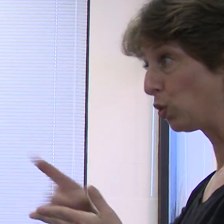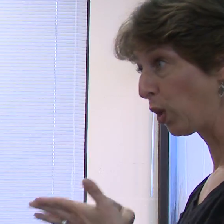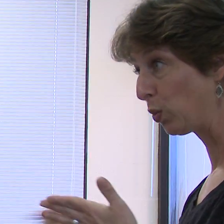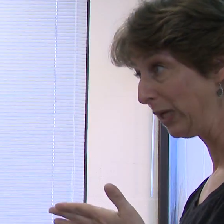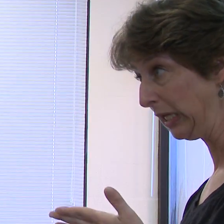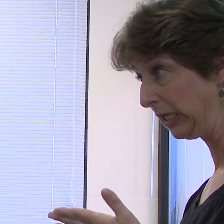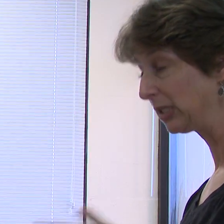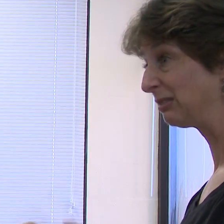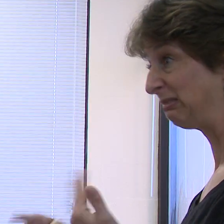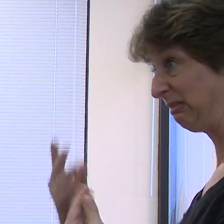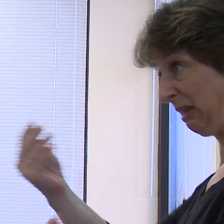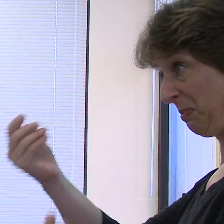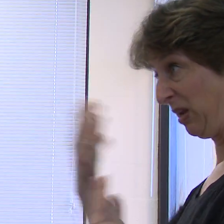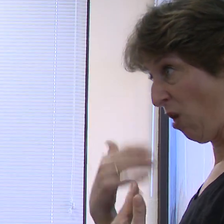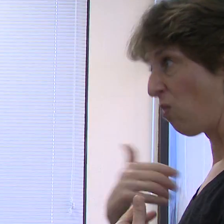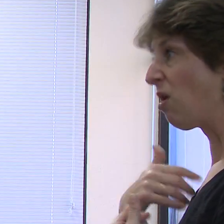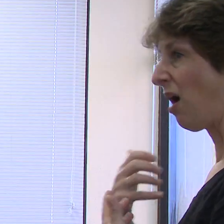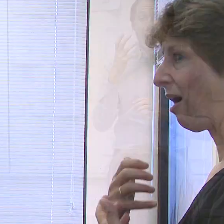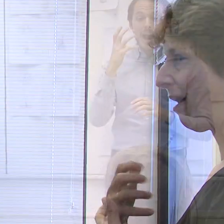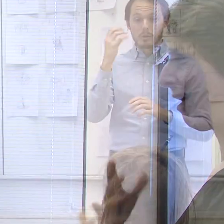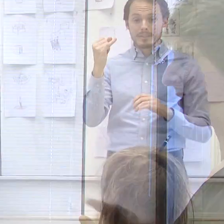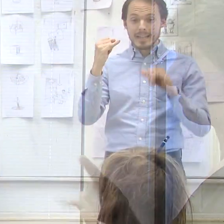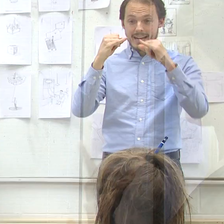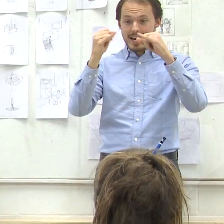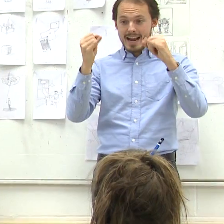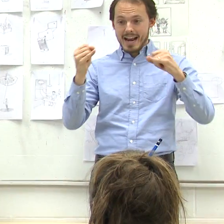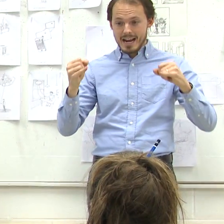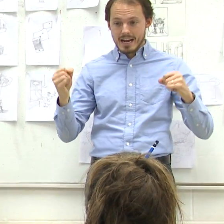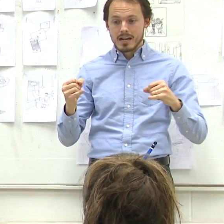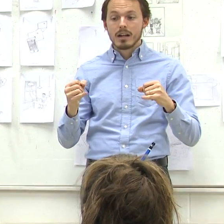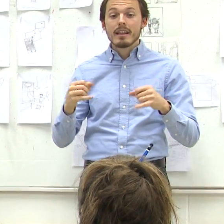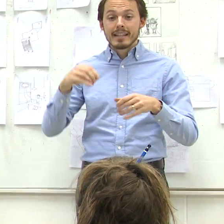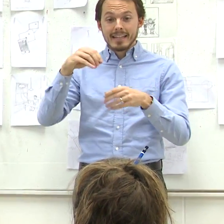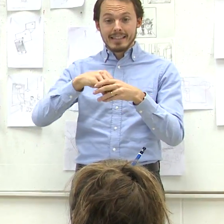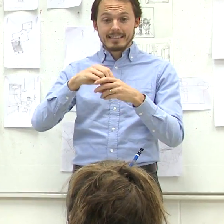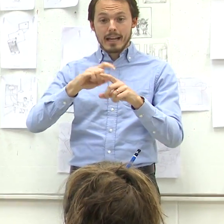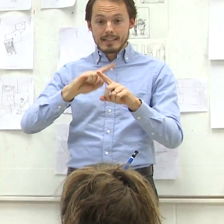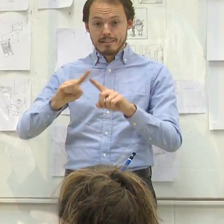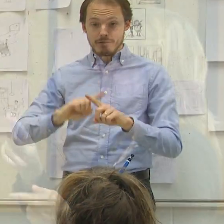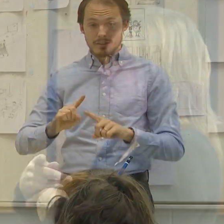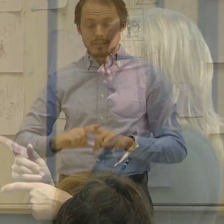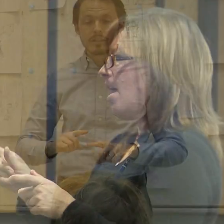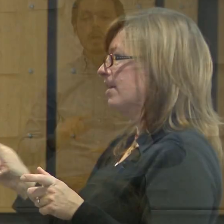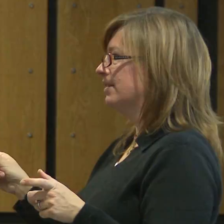It's also designed for interpreters. Many interpreters, although they have ASL proficiency,